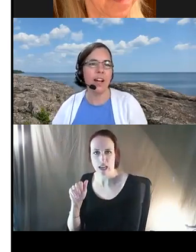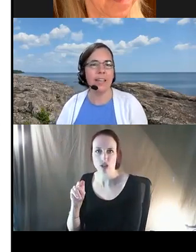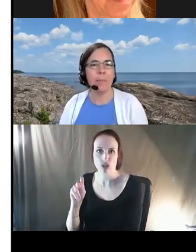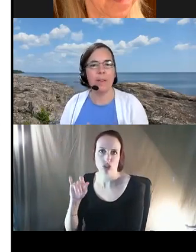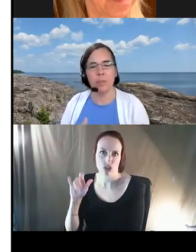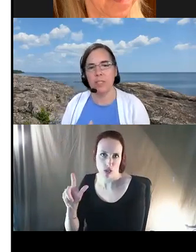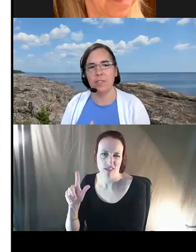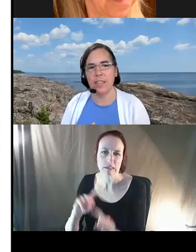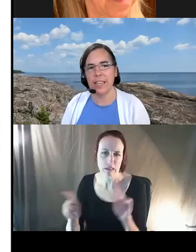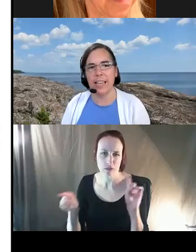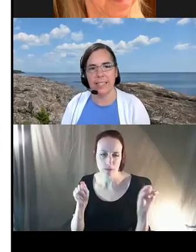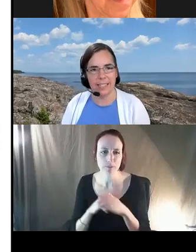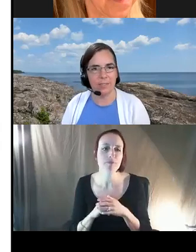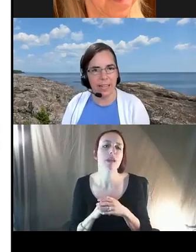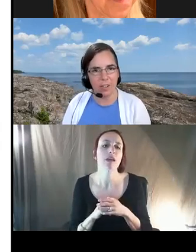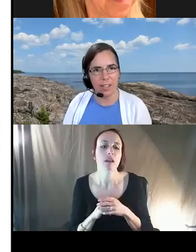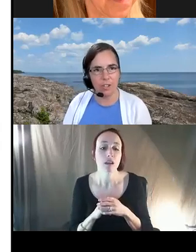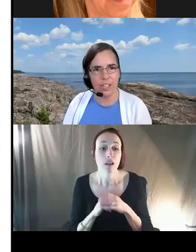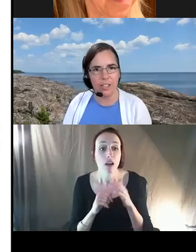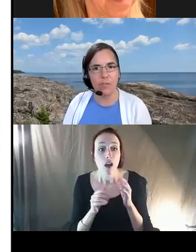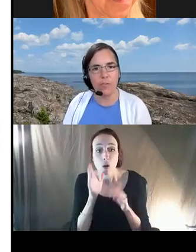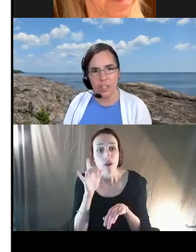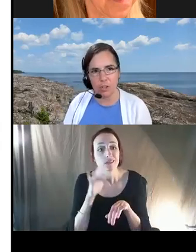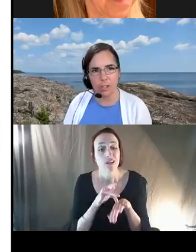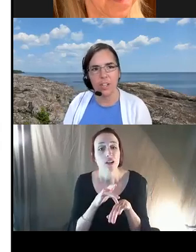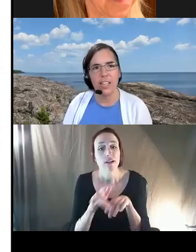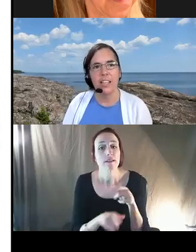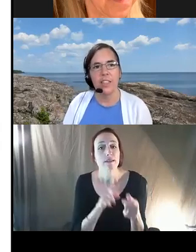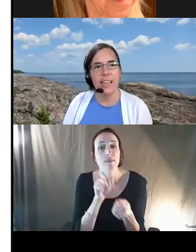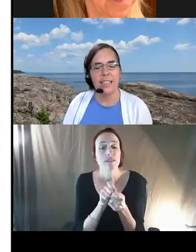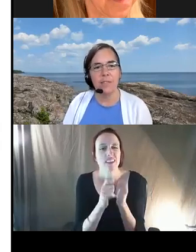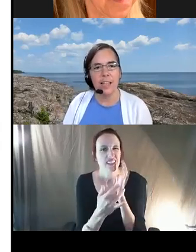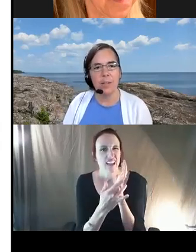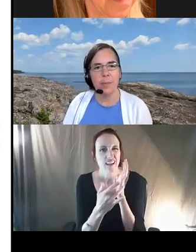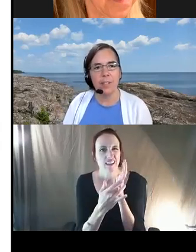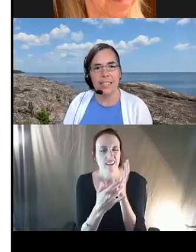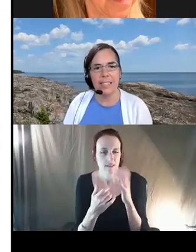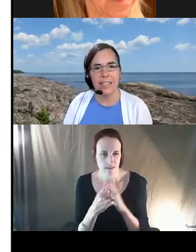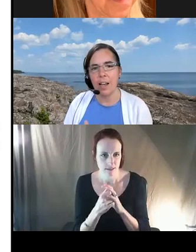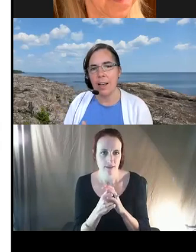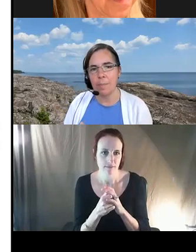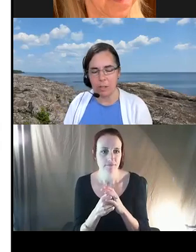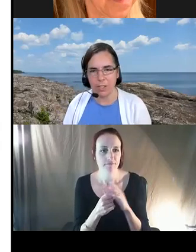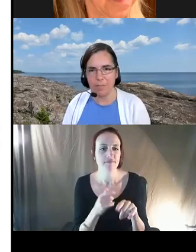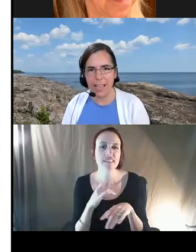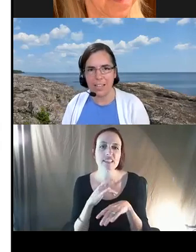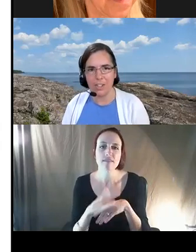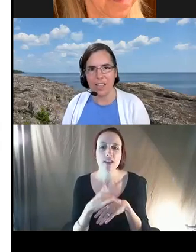talking about a specific assistive technology feature that is available in Microsoft Edge, and